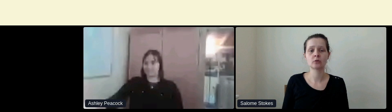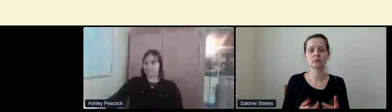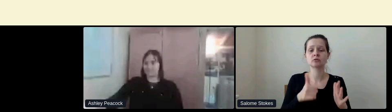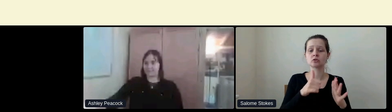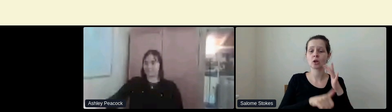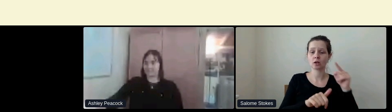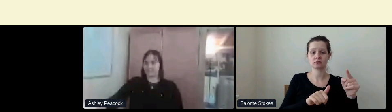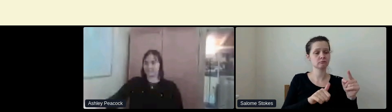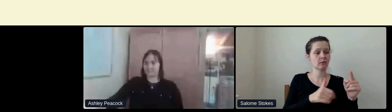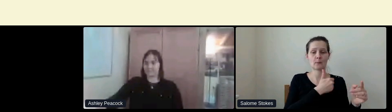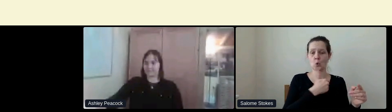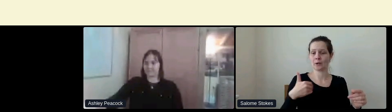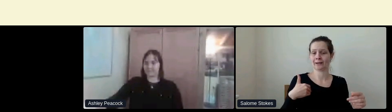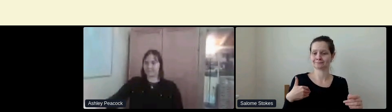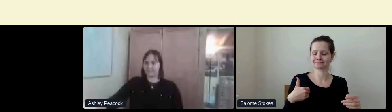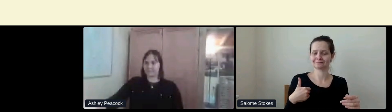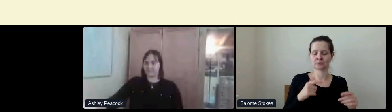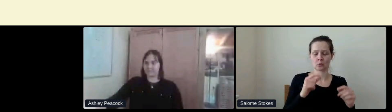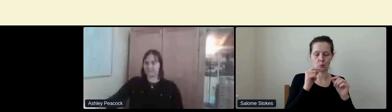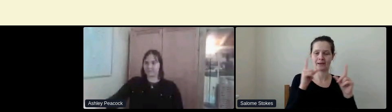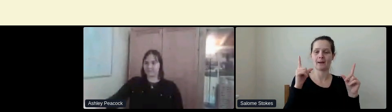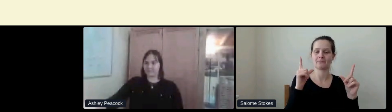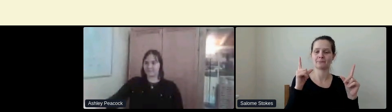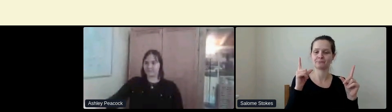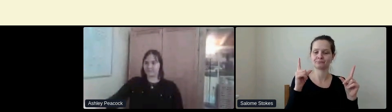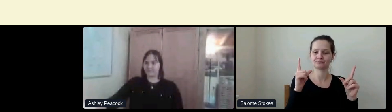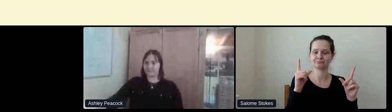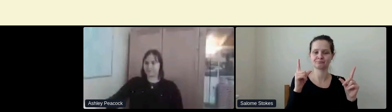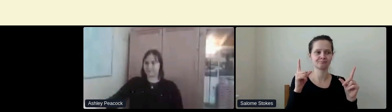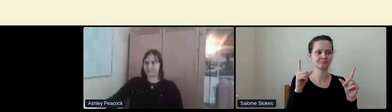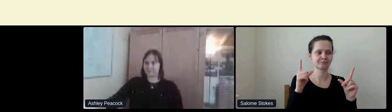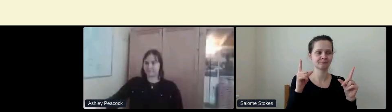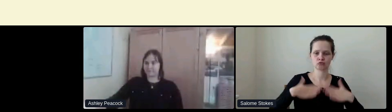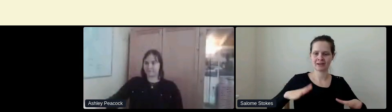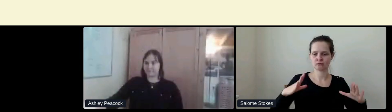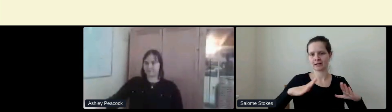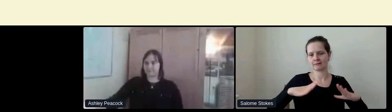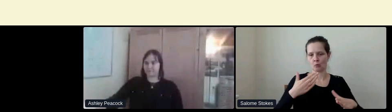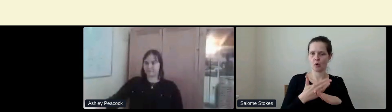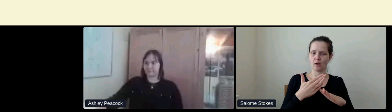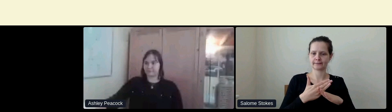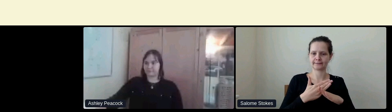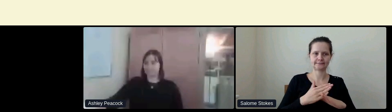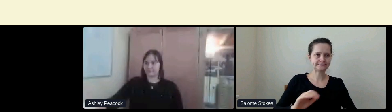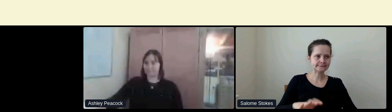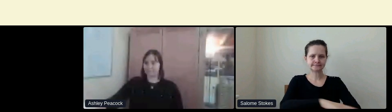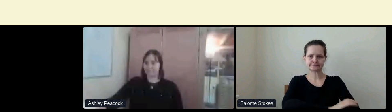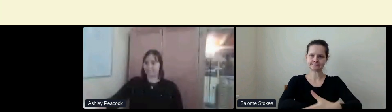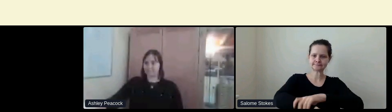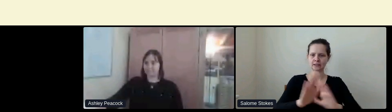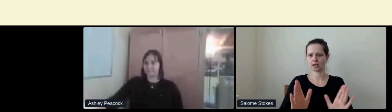of the day, you wake up, getting ready for work and you're ready to face the world and then you